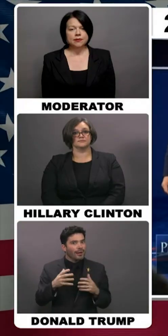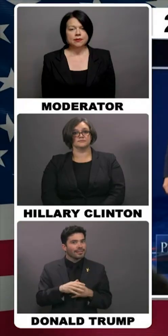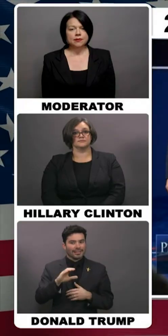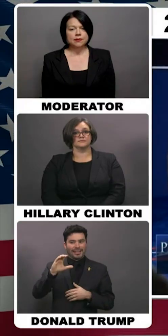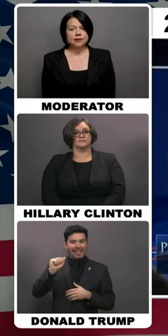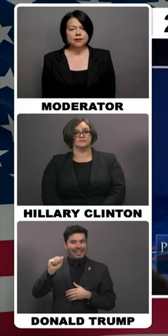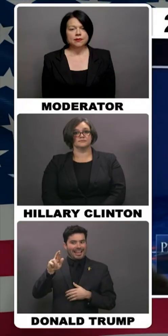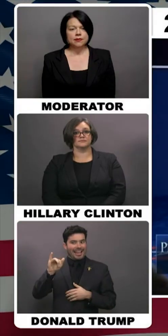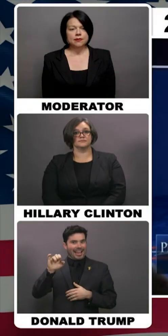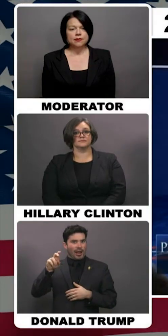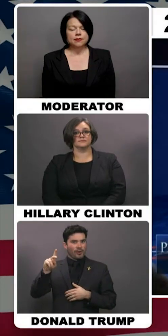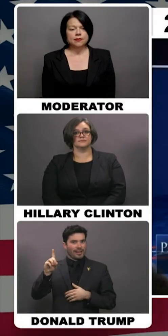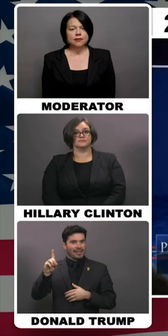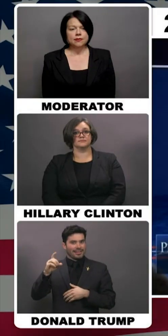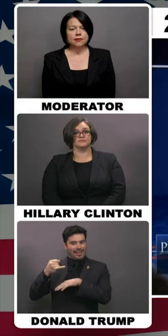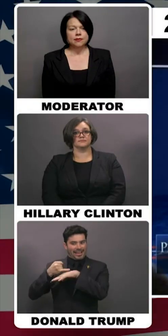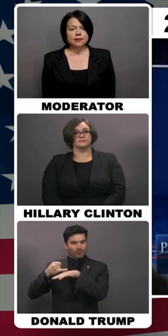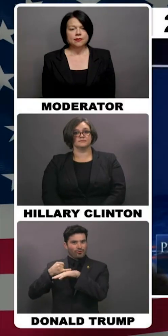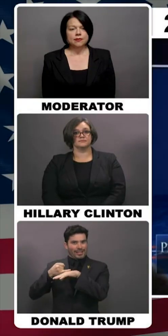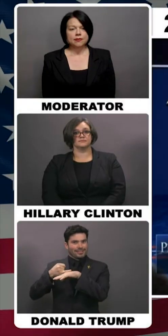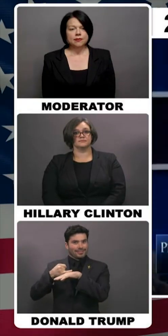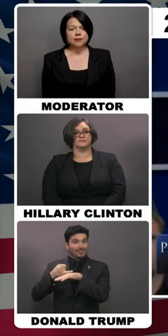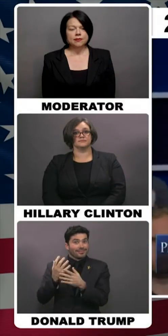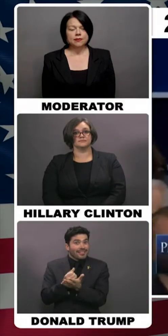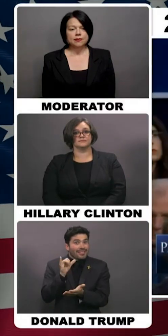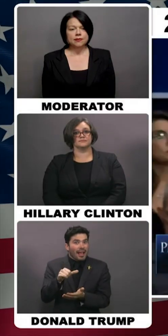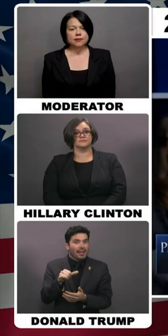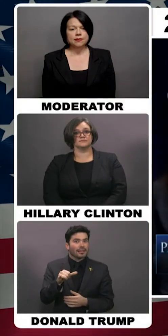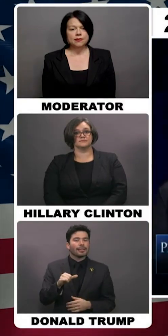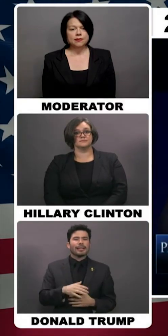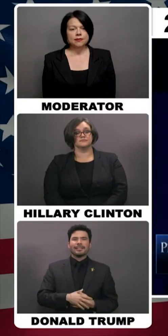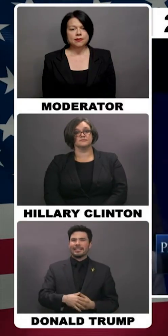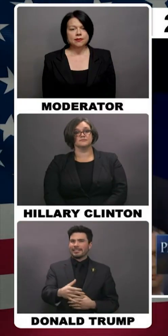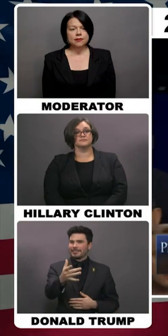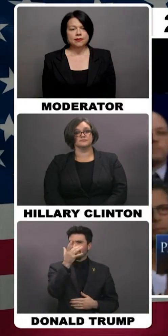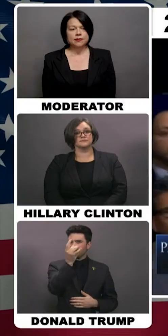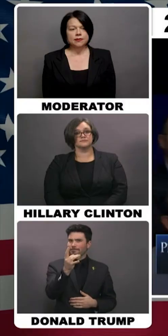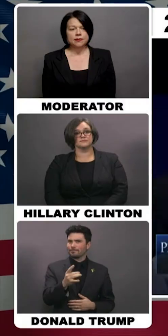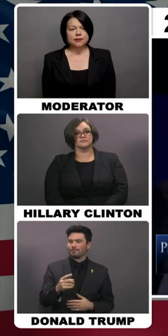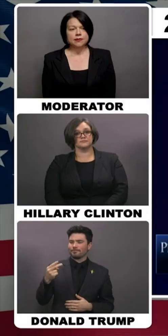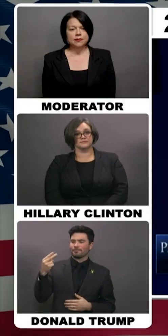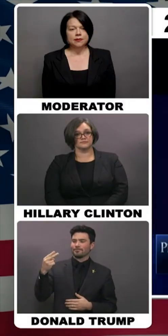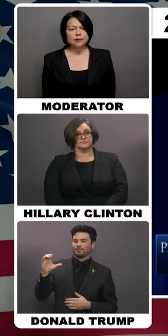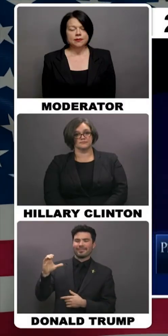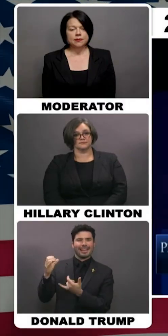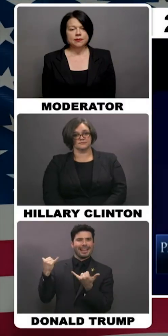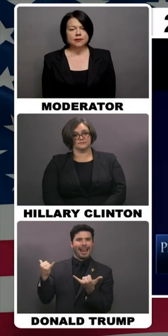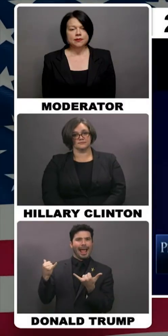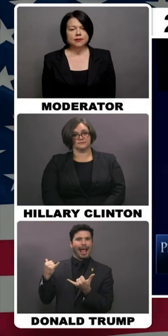which I believe Hillary's leaving and very interesting why she's leaving carried interest. But I will tell you that number one,